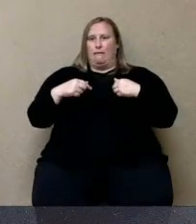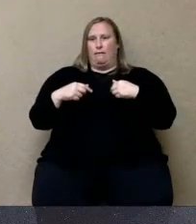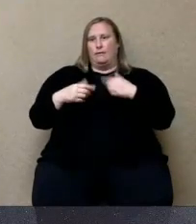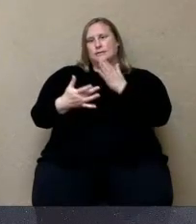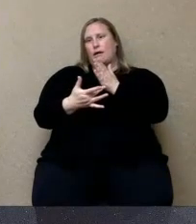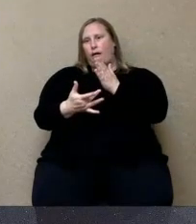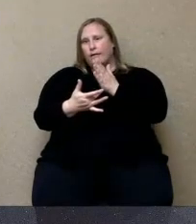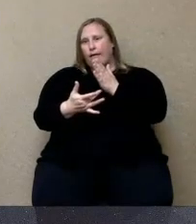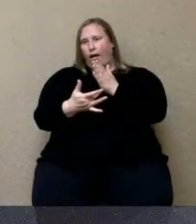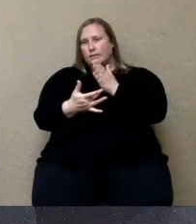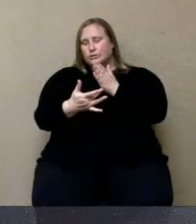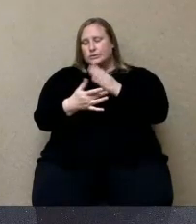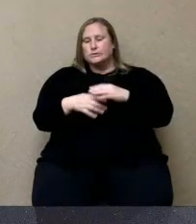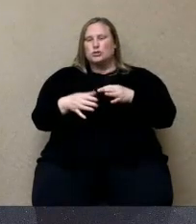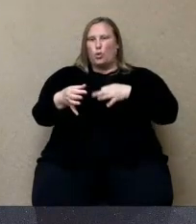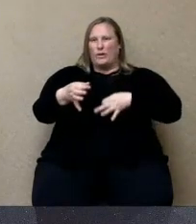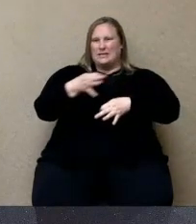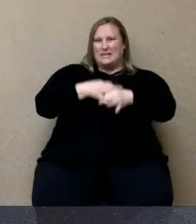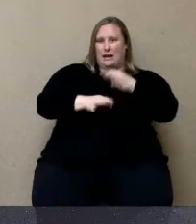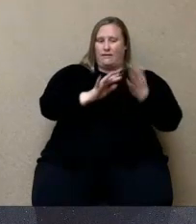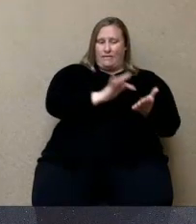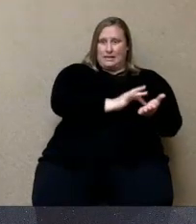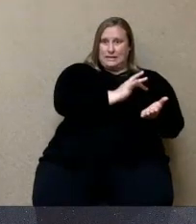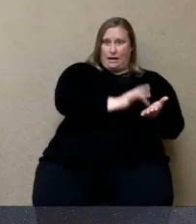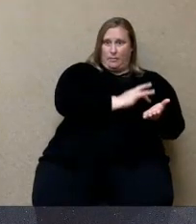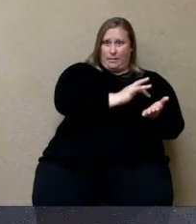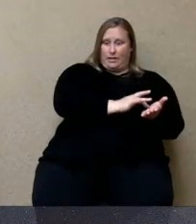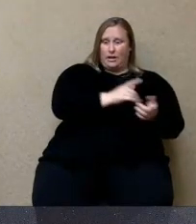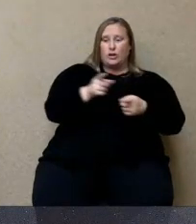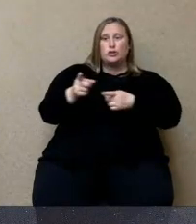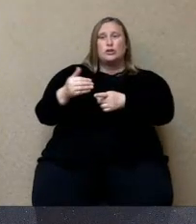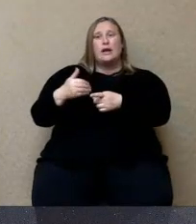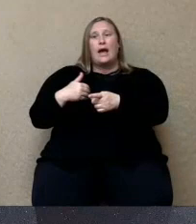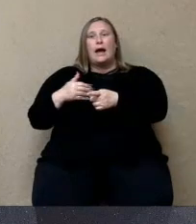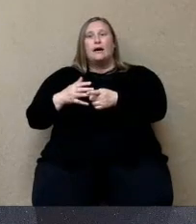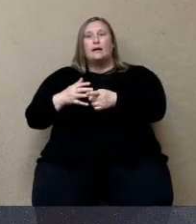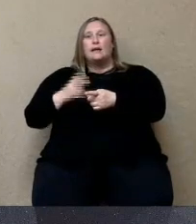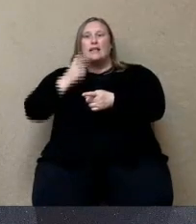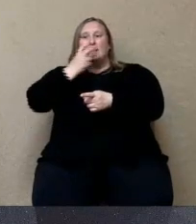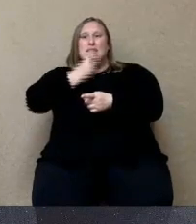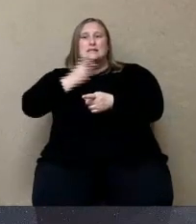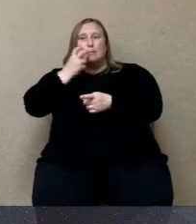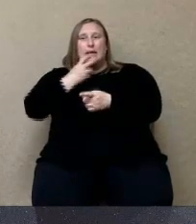And so, instead of getting the tablet, she ended up with the speech device from Talk to Me Technologies.